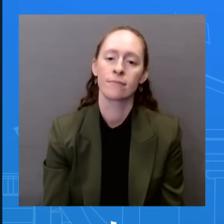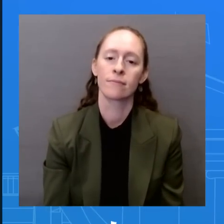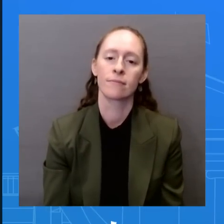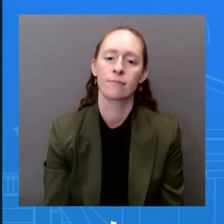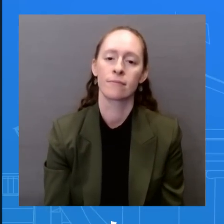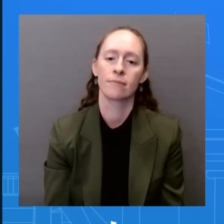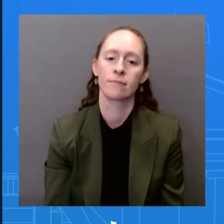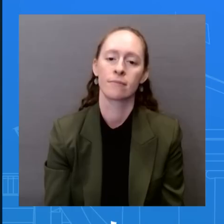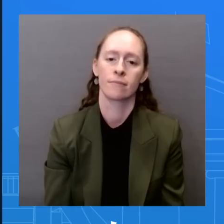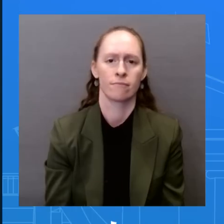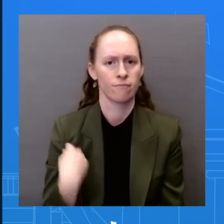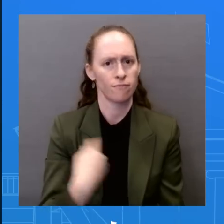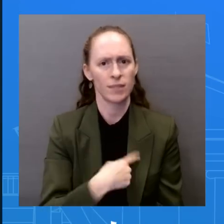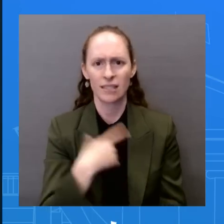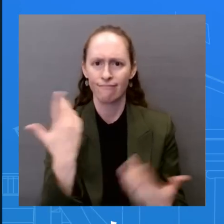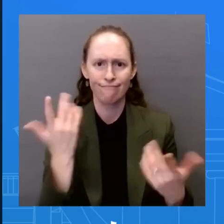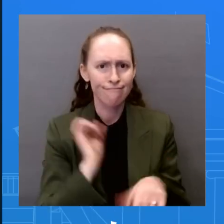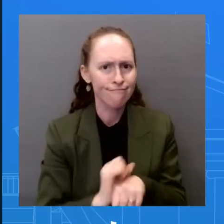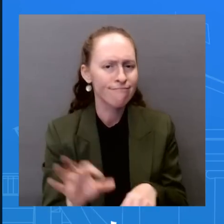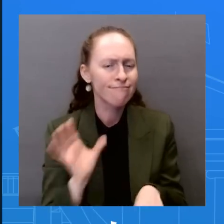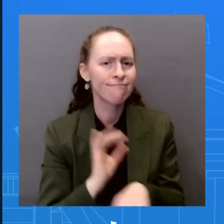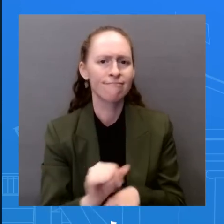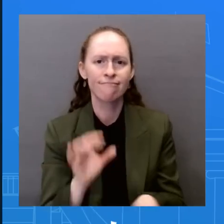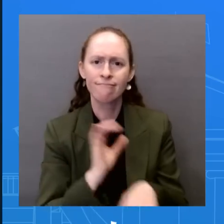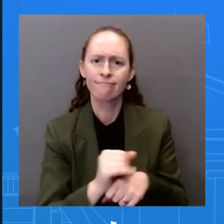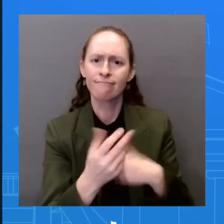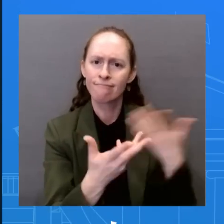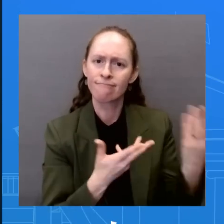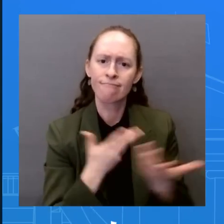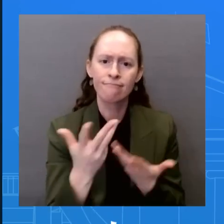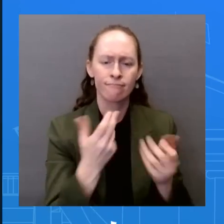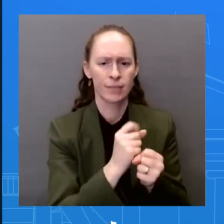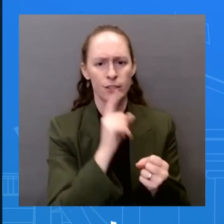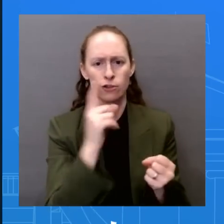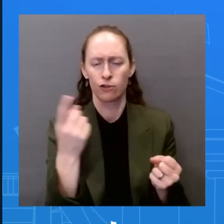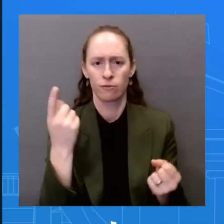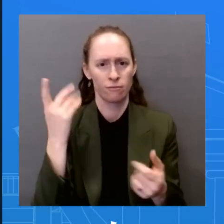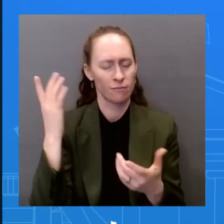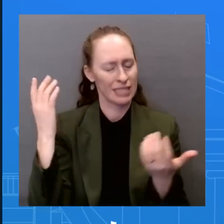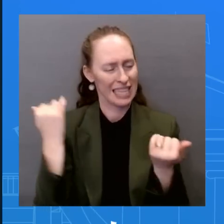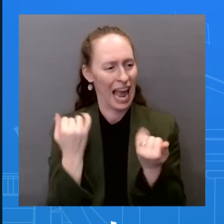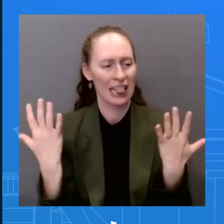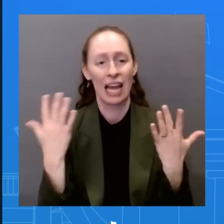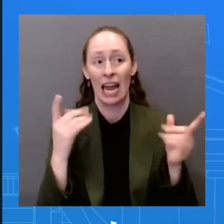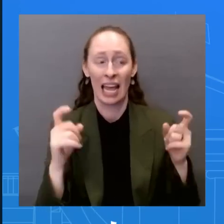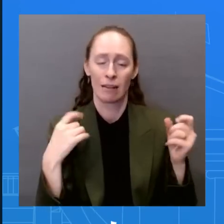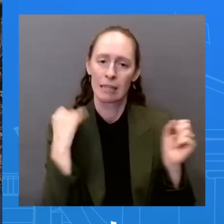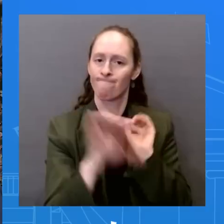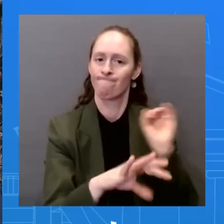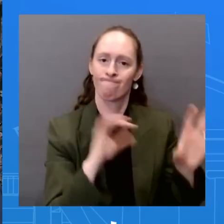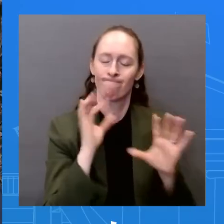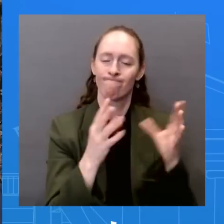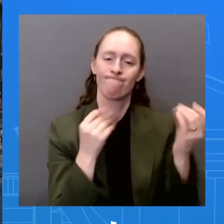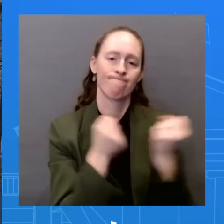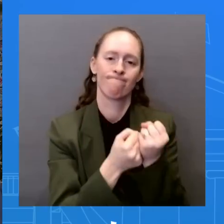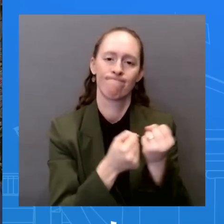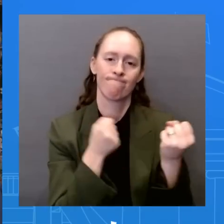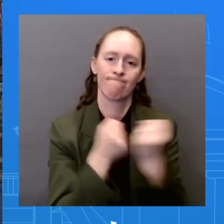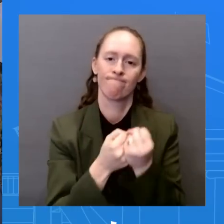and surging that response right after the declaration was requested and signed by the President. The Press: But, you know, it's not the first time the EPA Administrator has gone down to Jackson -- Ms. Jean-Pierre: Yeah.